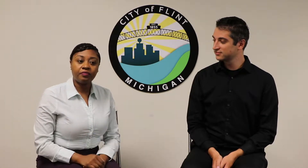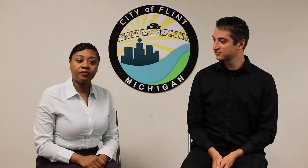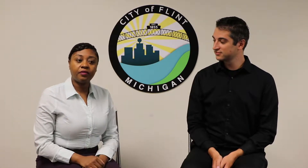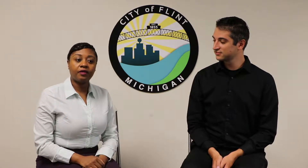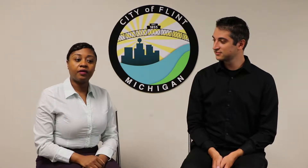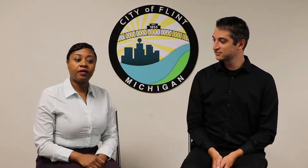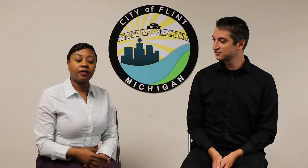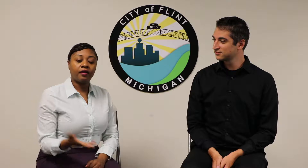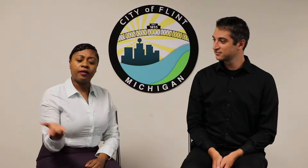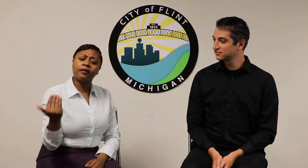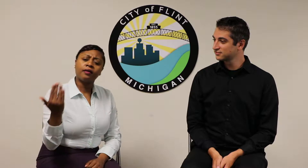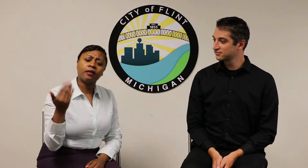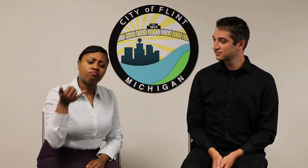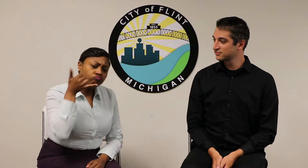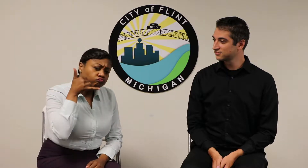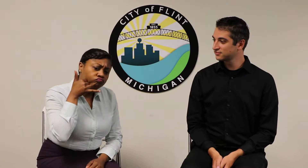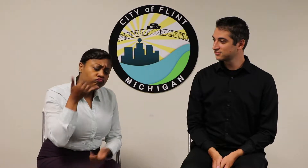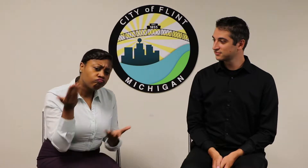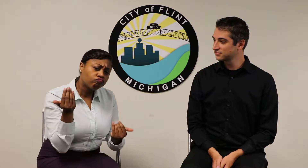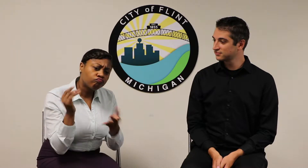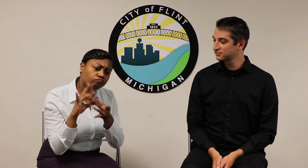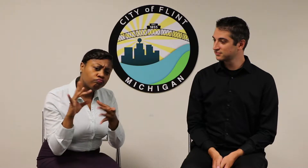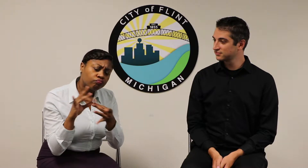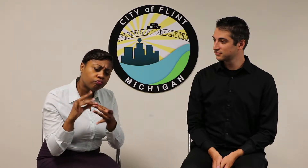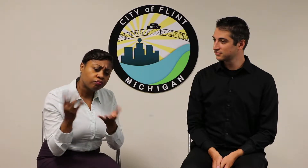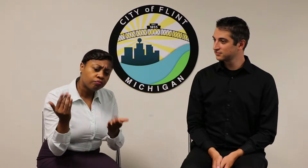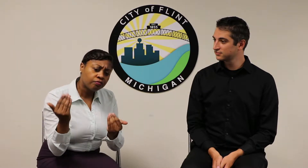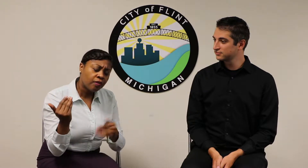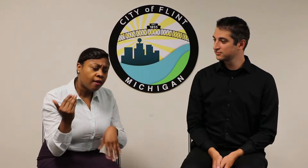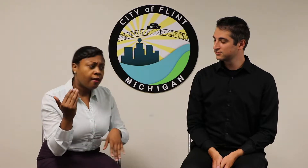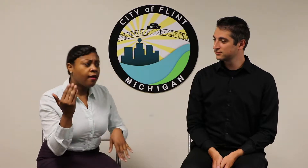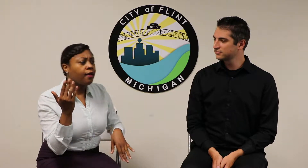Go ahead caller.